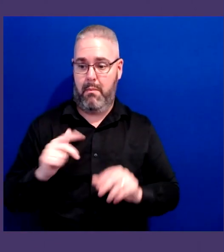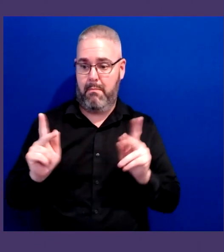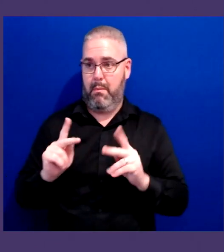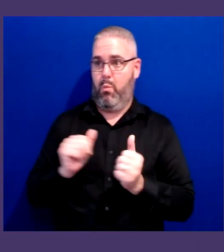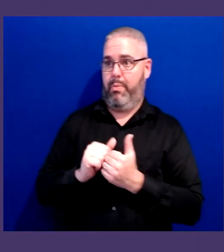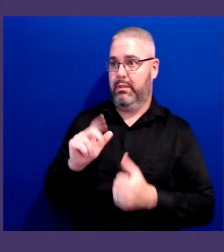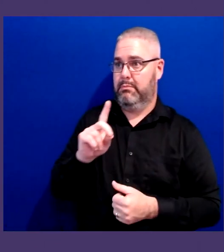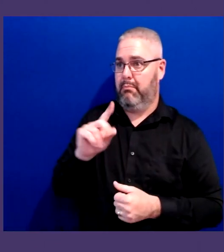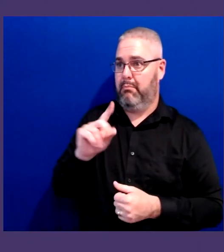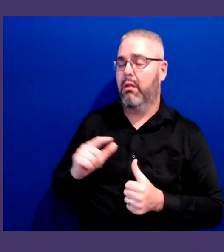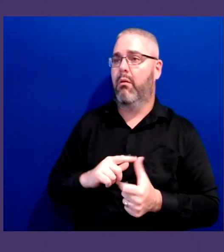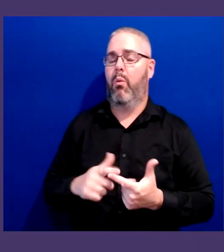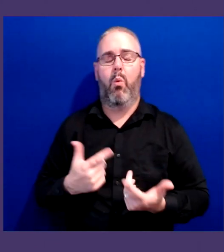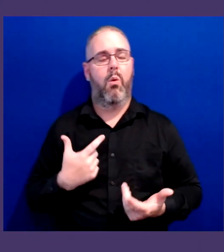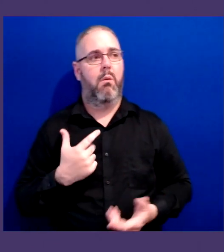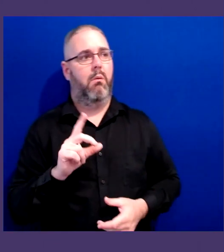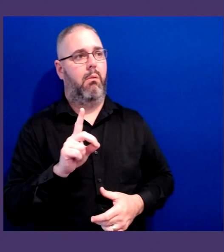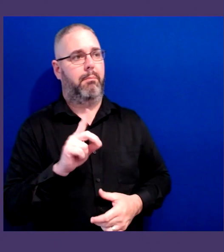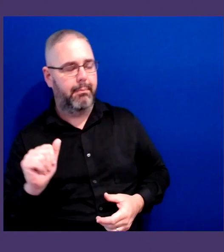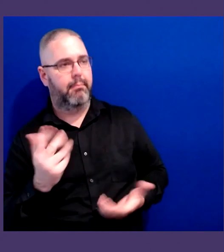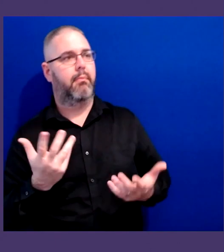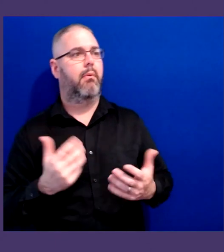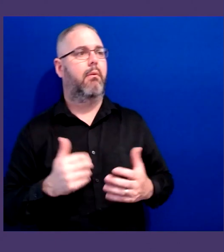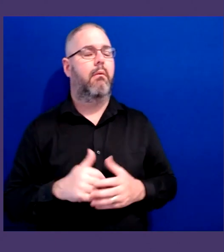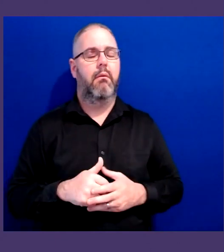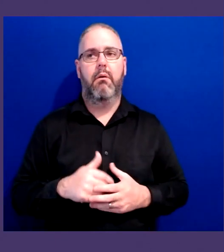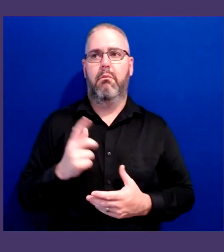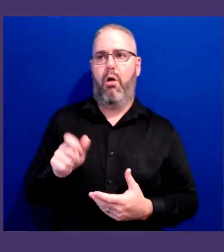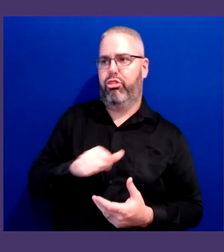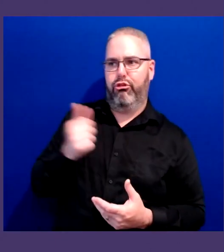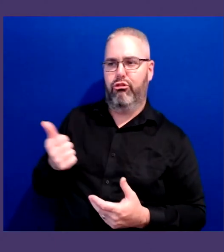disabled or something else altogether?